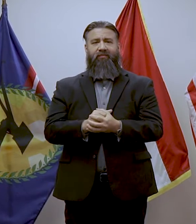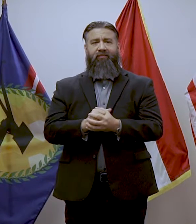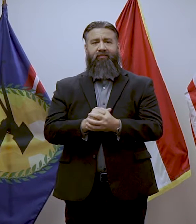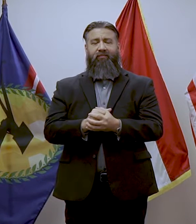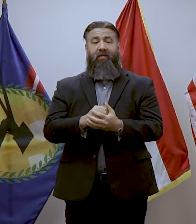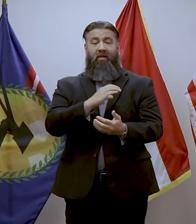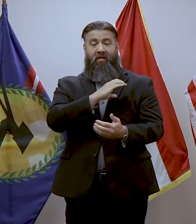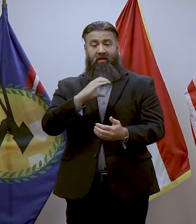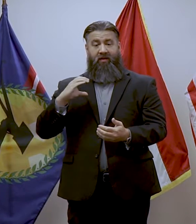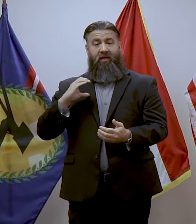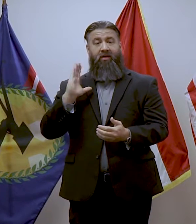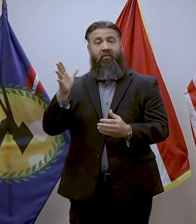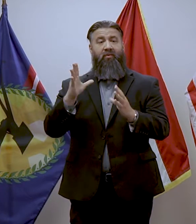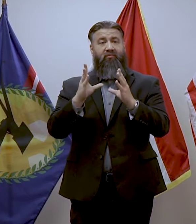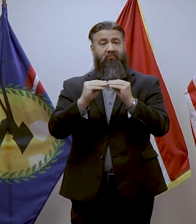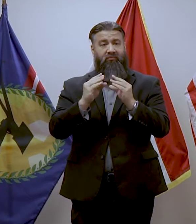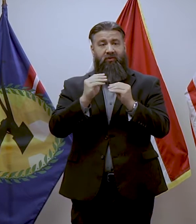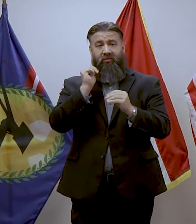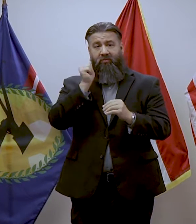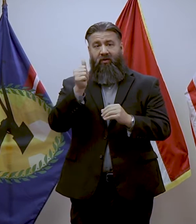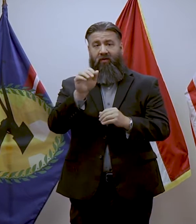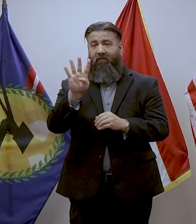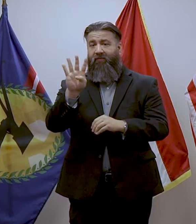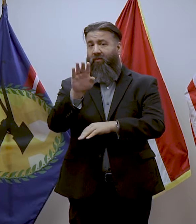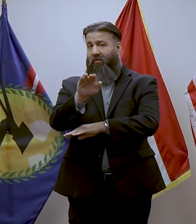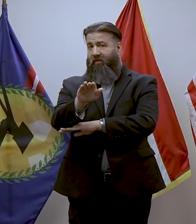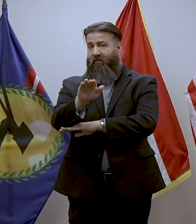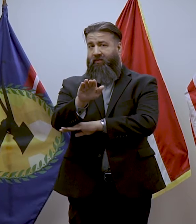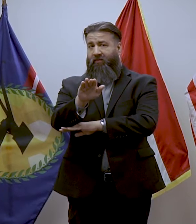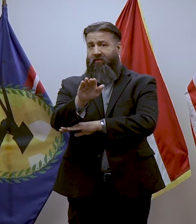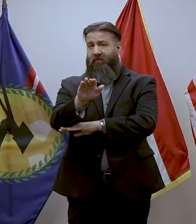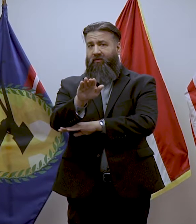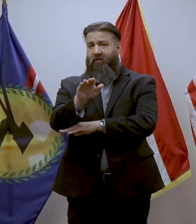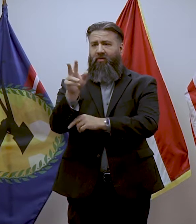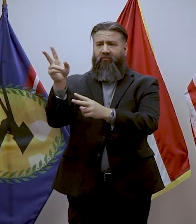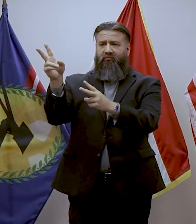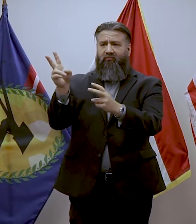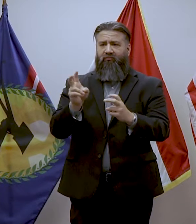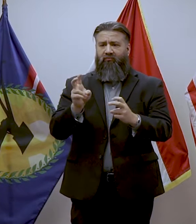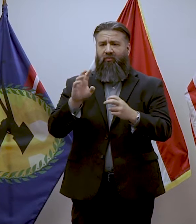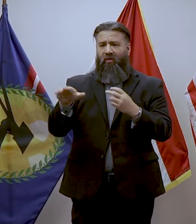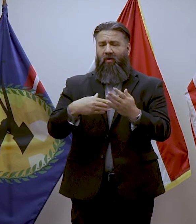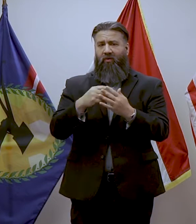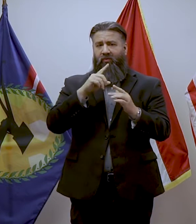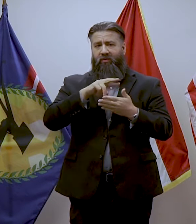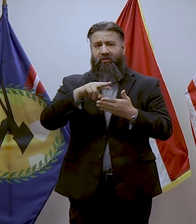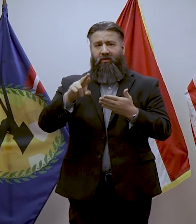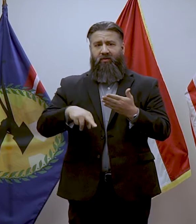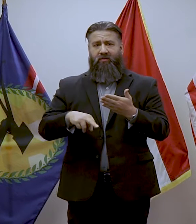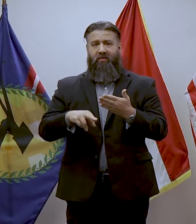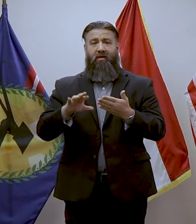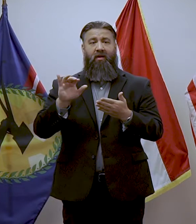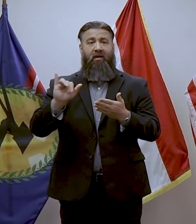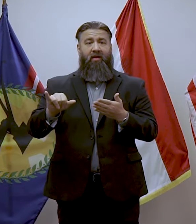tomorrow for a comprehensive download of the results, and that presentation will be made by Deloitte, the firm we hired